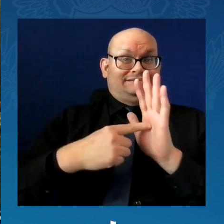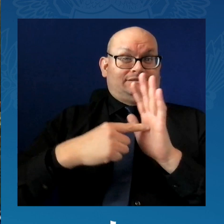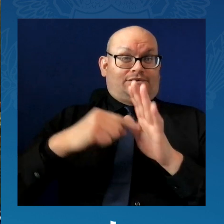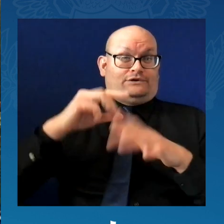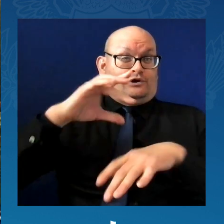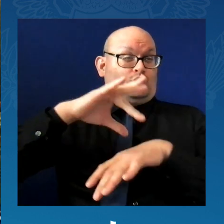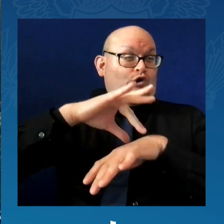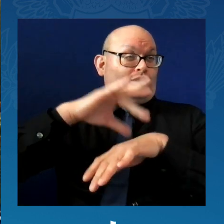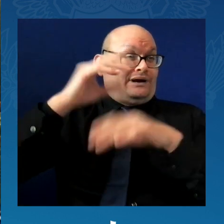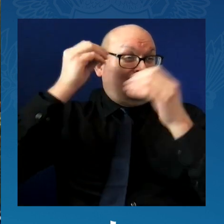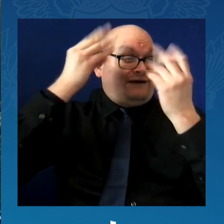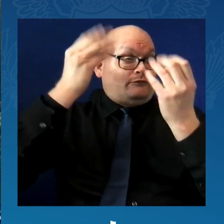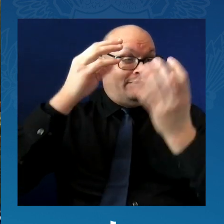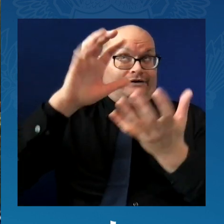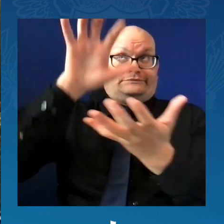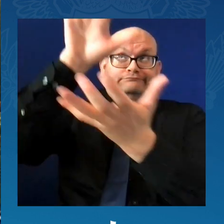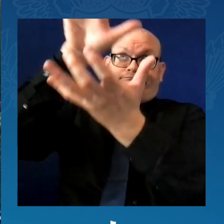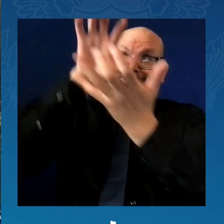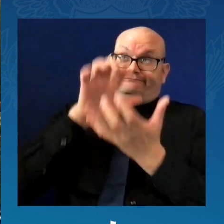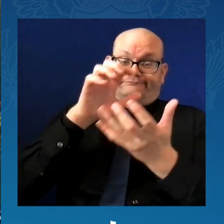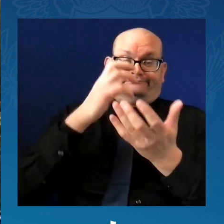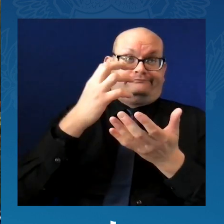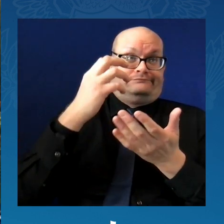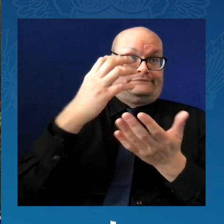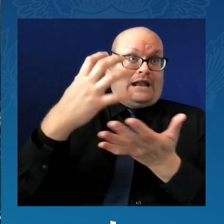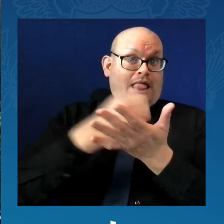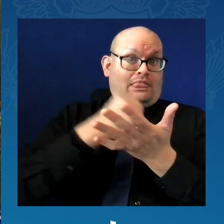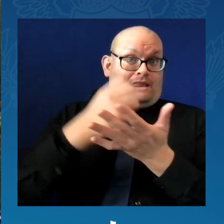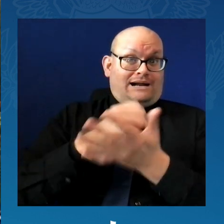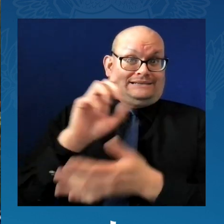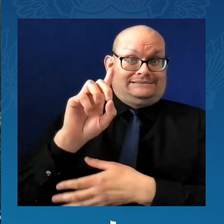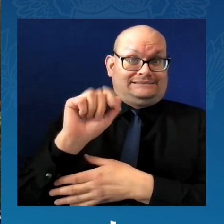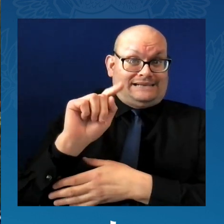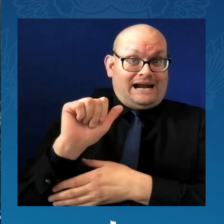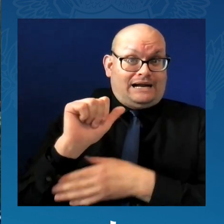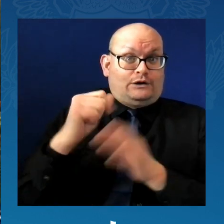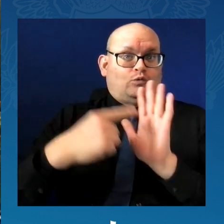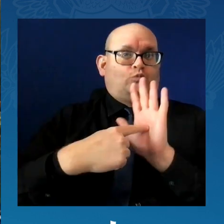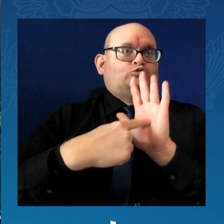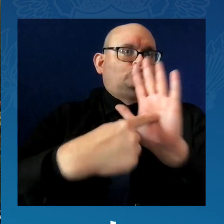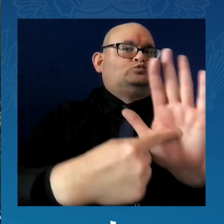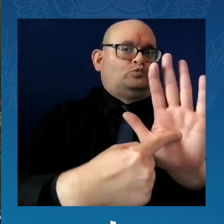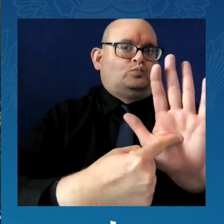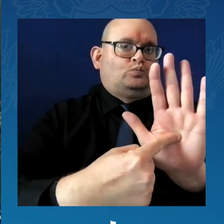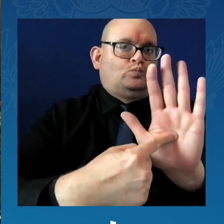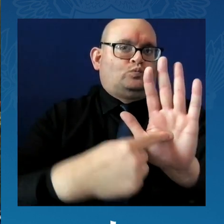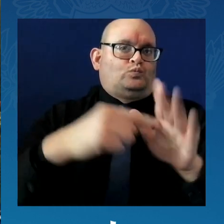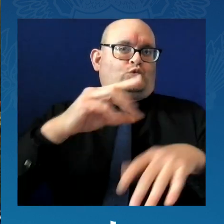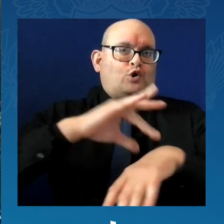And we have a film that we want to show you about the Earth Information Center.